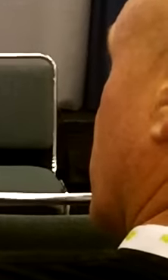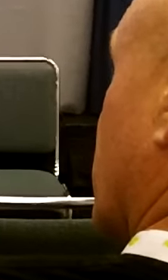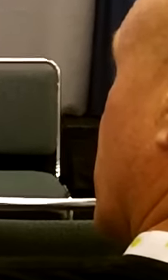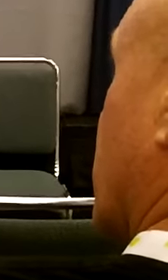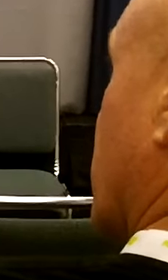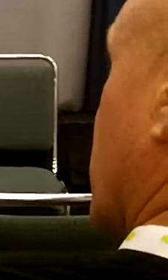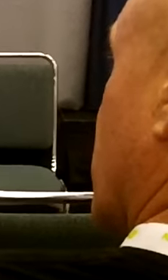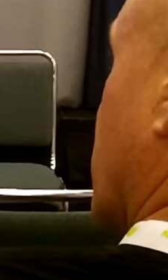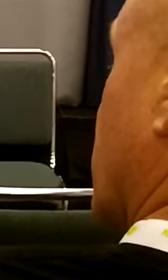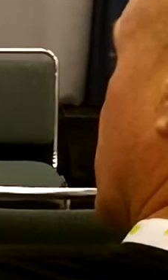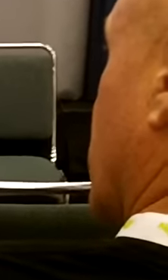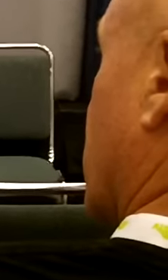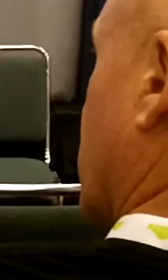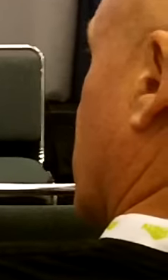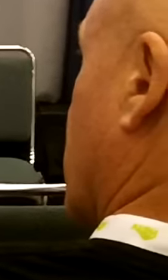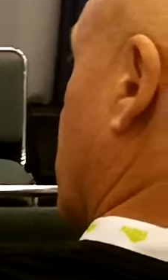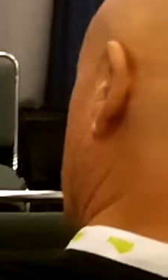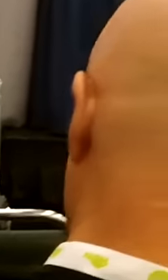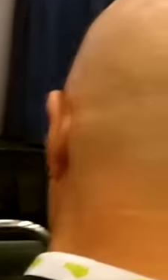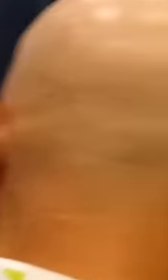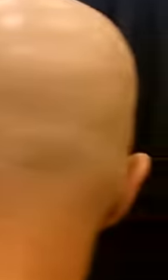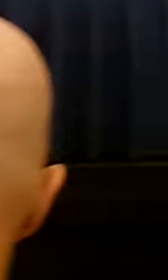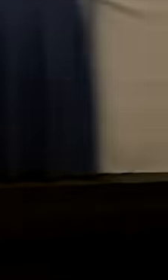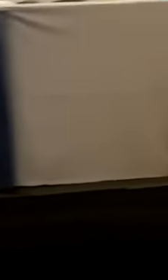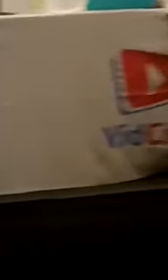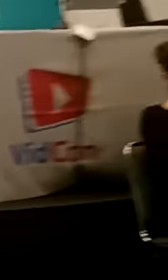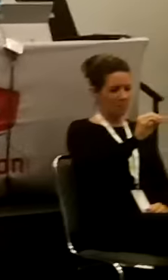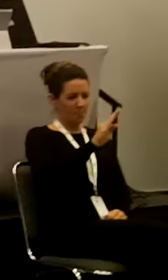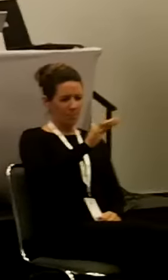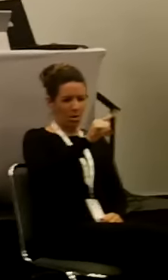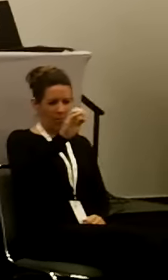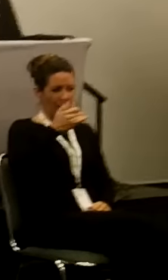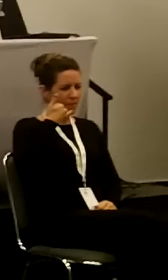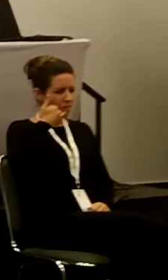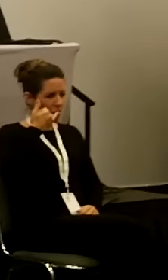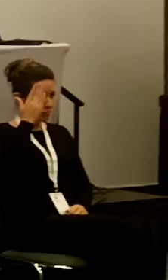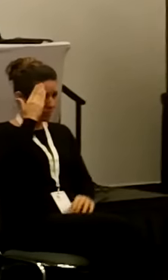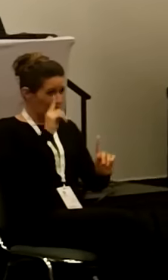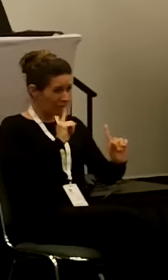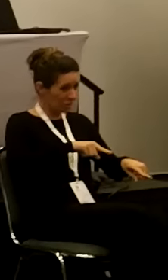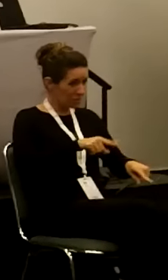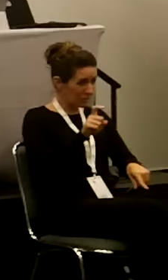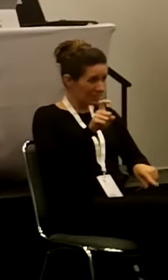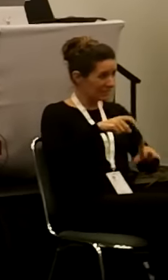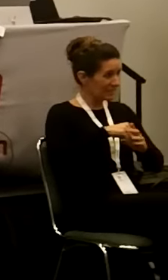but I can't do it on my mobile from what I've found. Do you know of any solution for that?